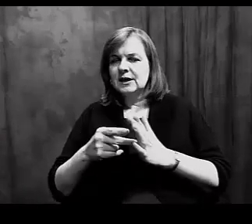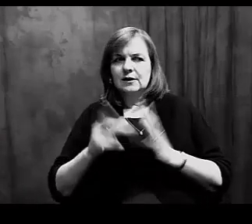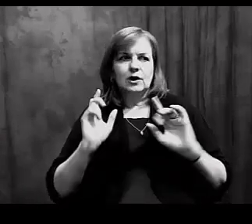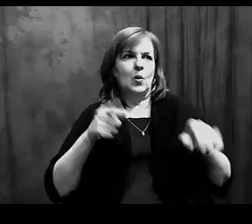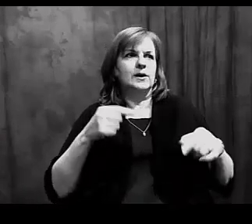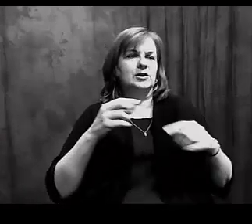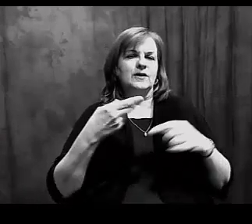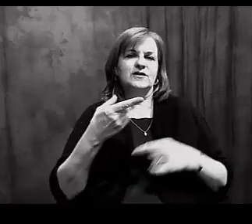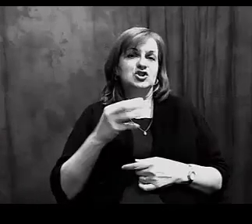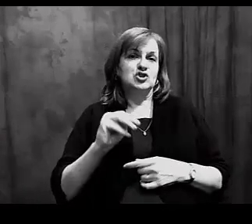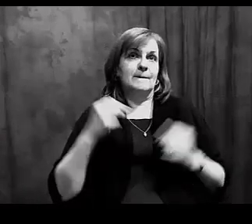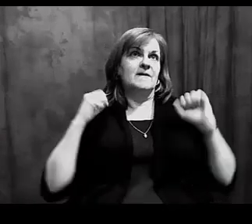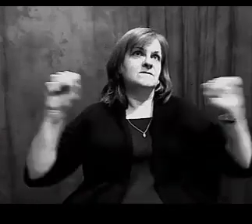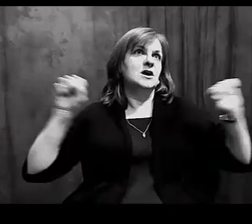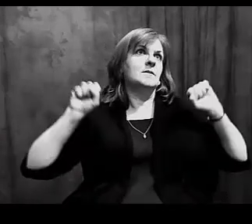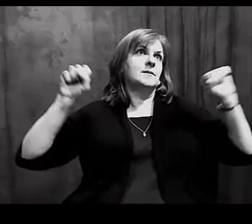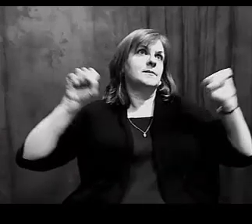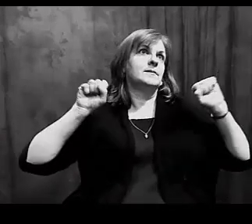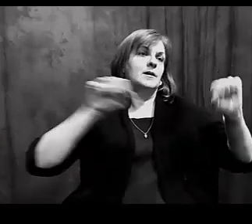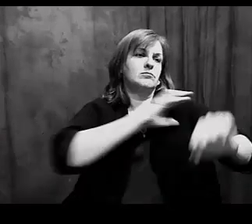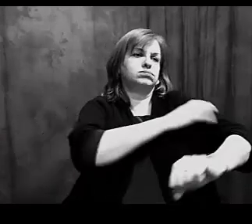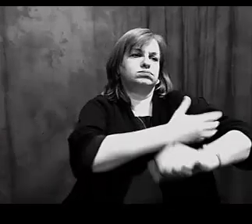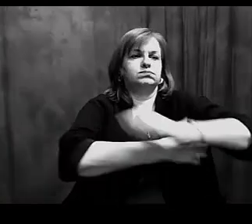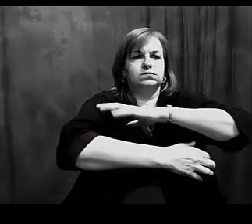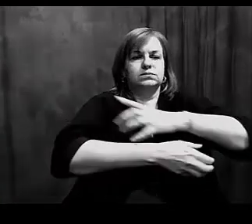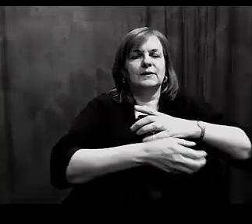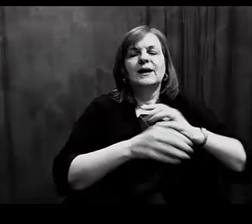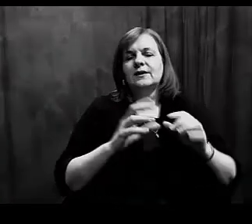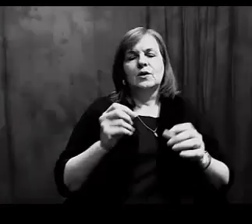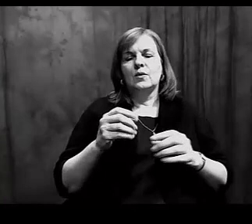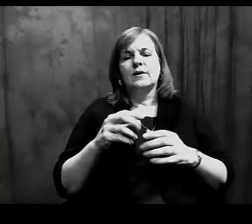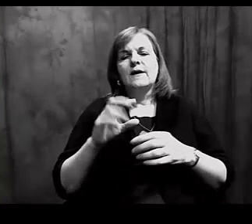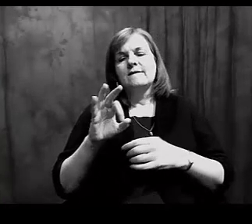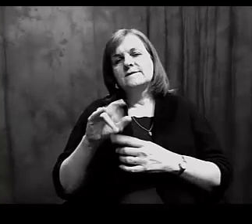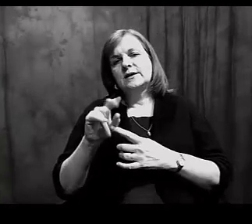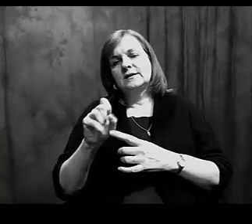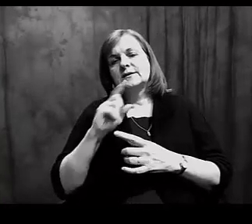the gym fitness -- think about it as your ability to survive and reproduce